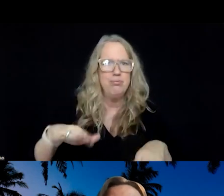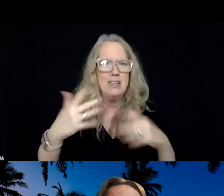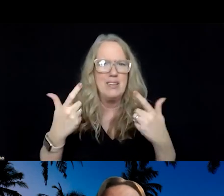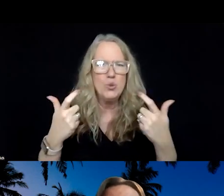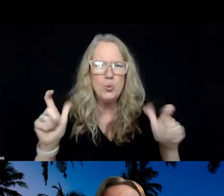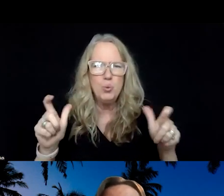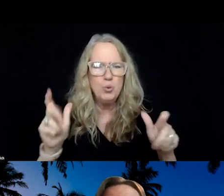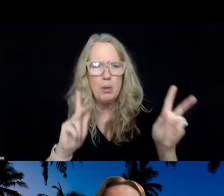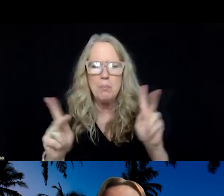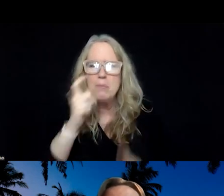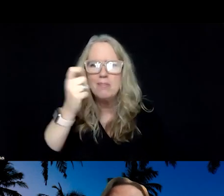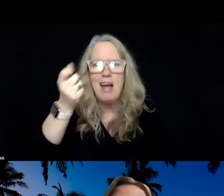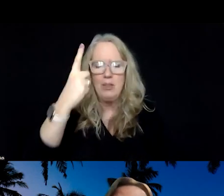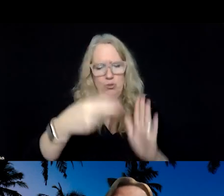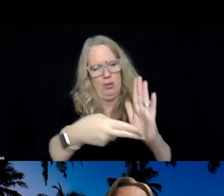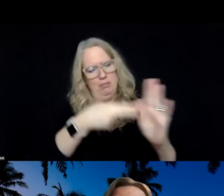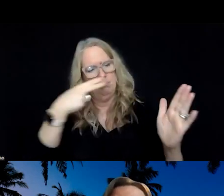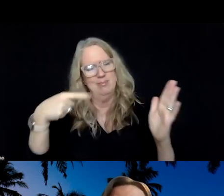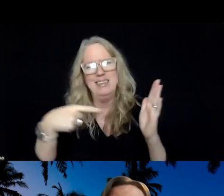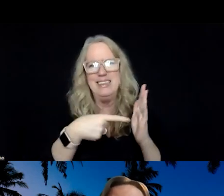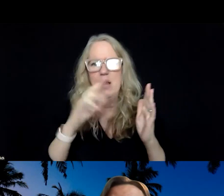PEOPLE DON'T UNDERSTAND THE STRUGGLE IT TAKES FOR SOMEBODY TO GO